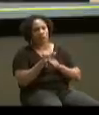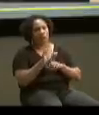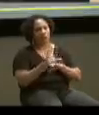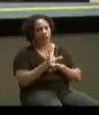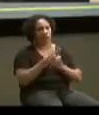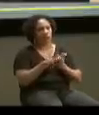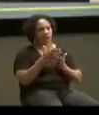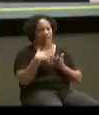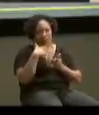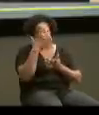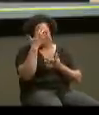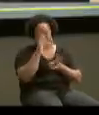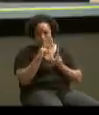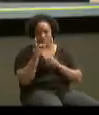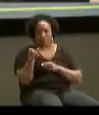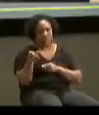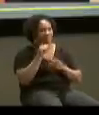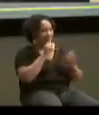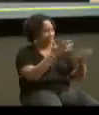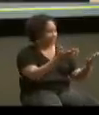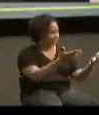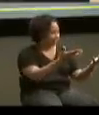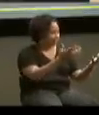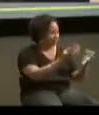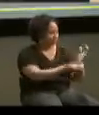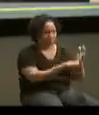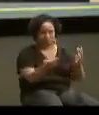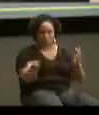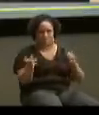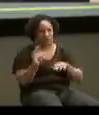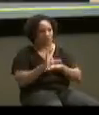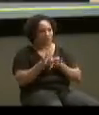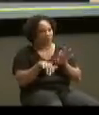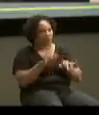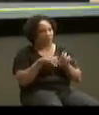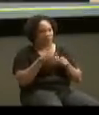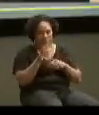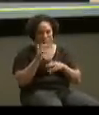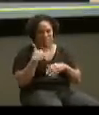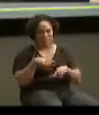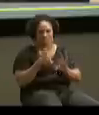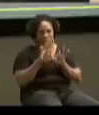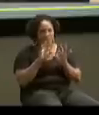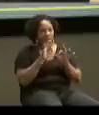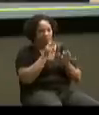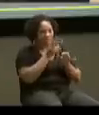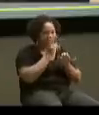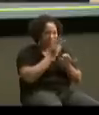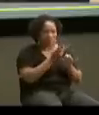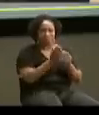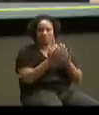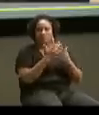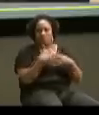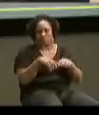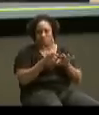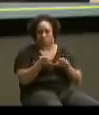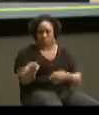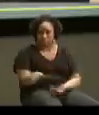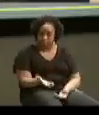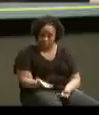I SOMETIMES FORGET THAT THERE ARE PEOPLE WHO ARE NOT VISIBLY APPARENT. FOR THOSE JUST AS VALUABLE BUT NOT VISIBLY APPARENT.